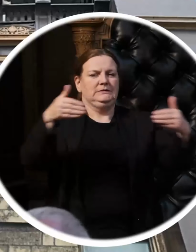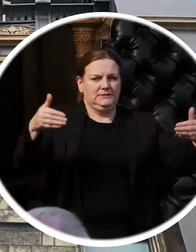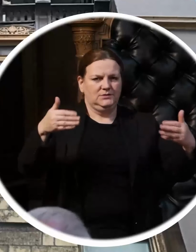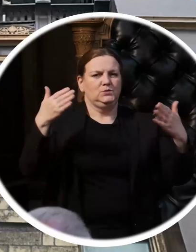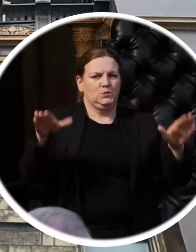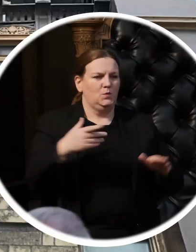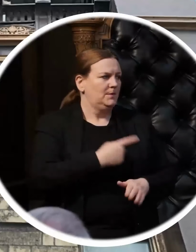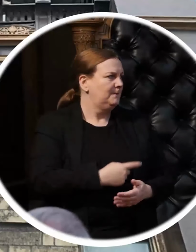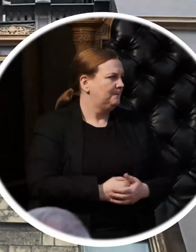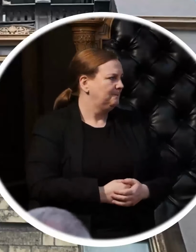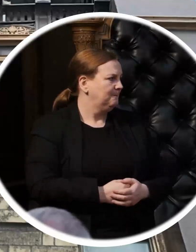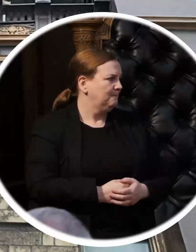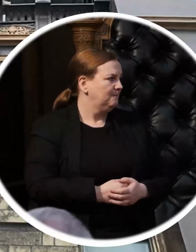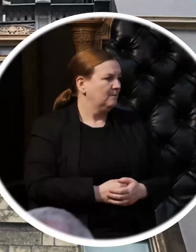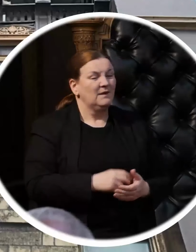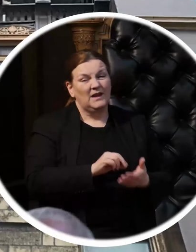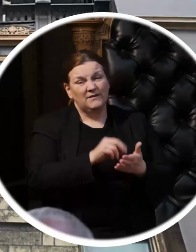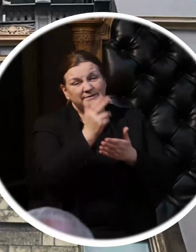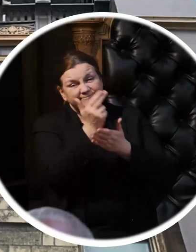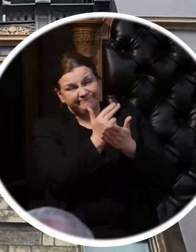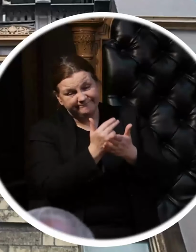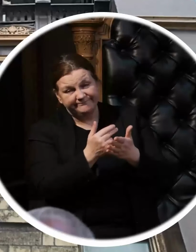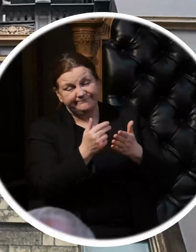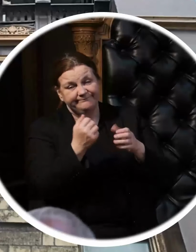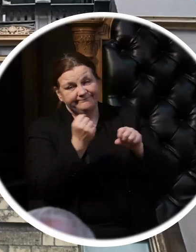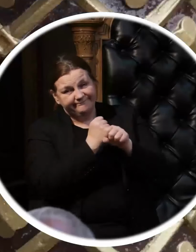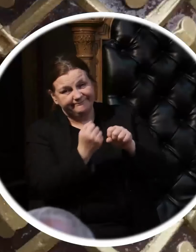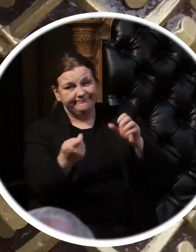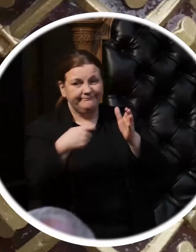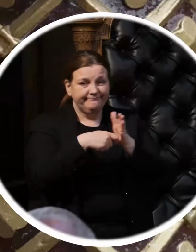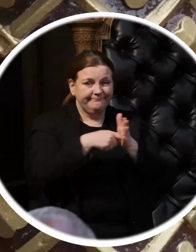Station provides it, with graffiti and everything added as well.